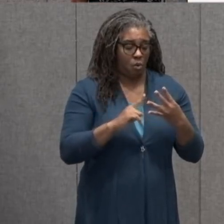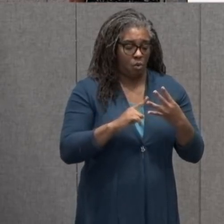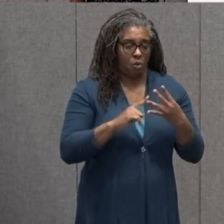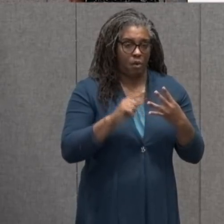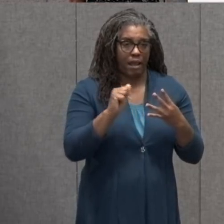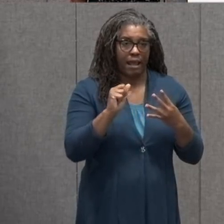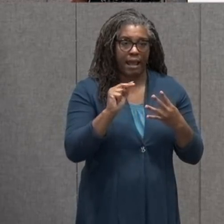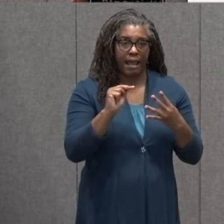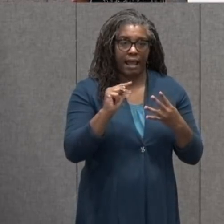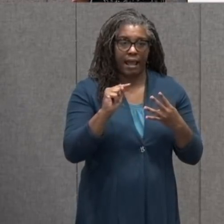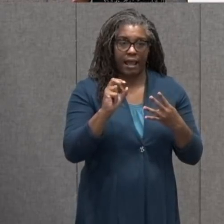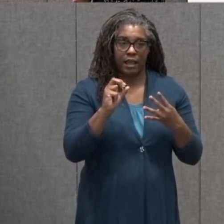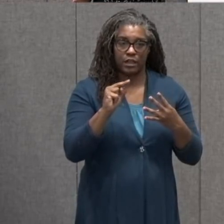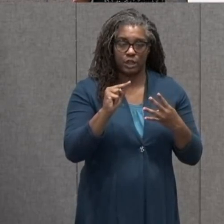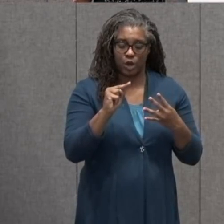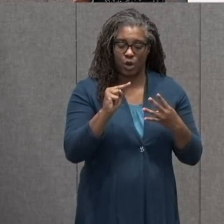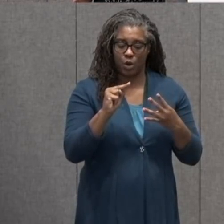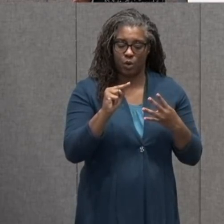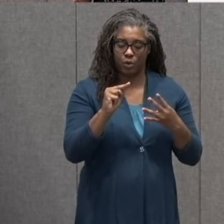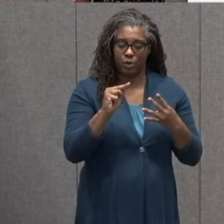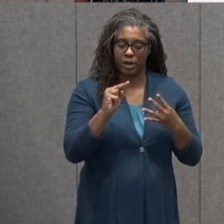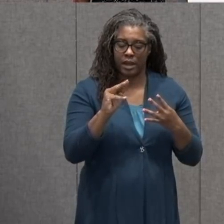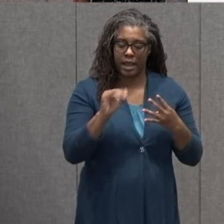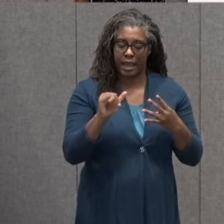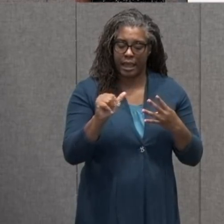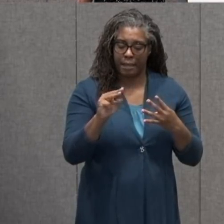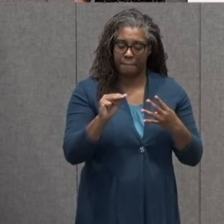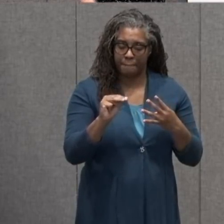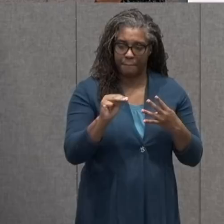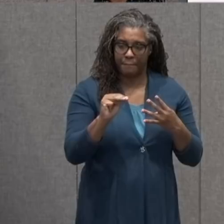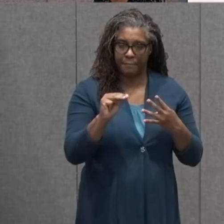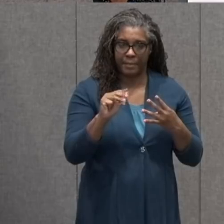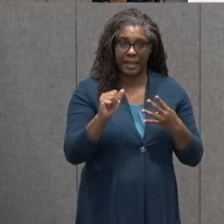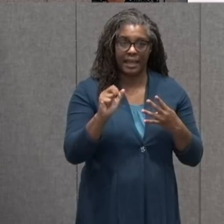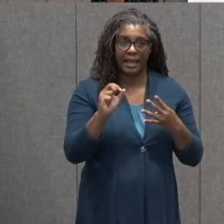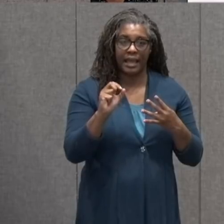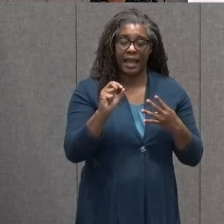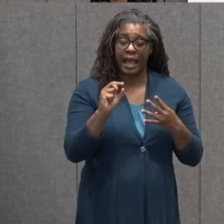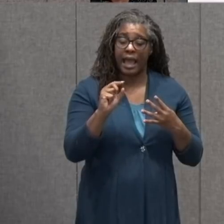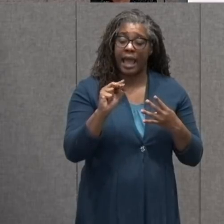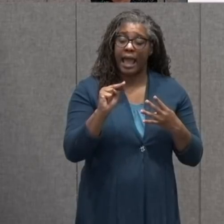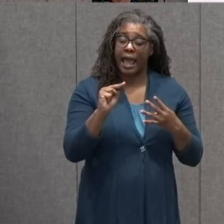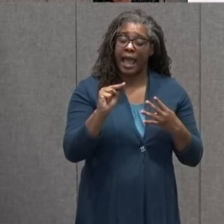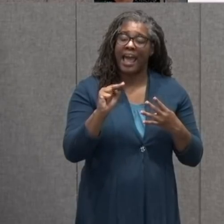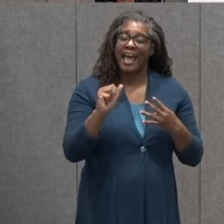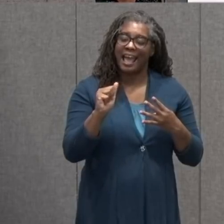What would be the opposite of mechanical? Oh, I remember when we had that cheese grater,